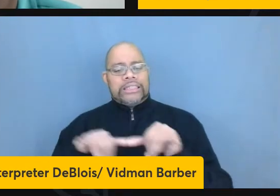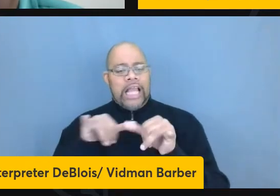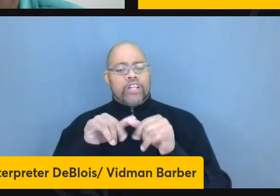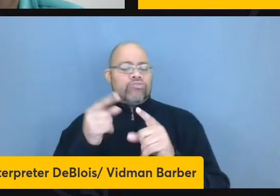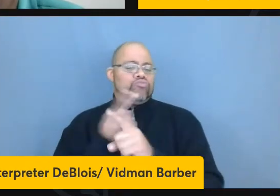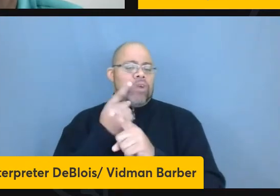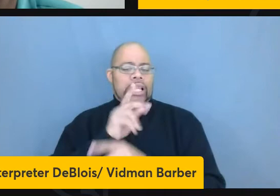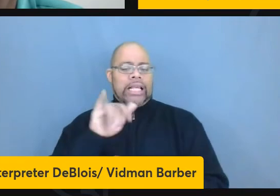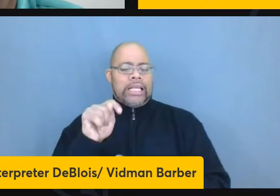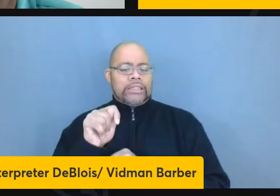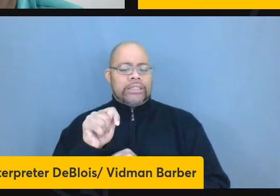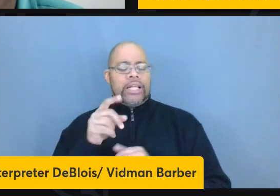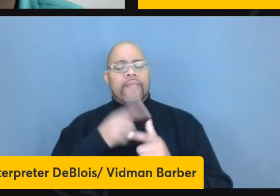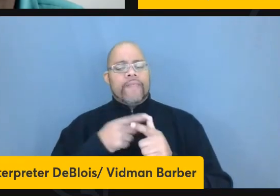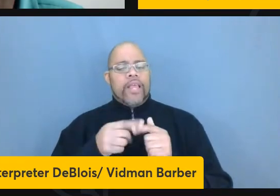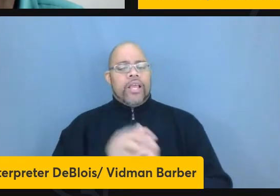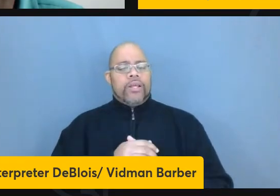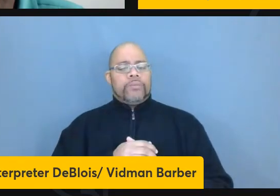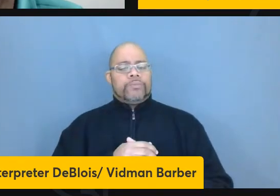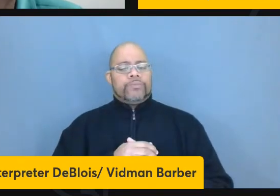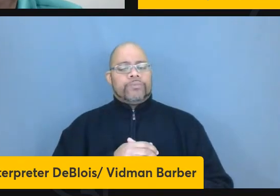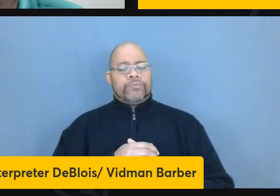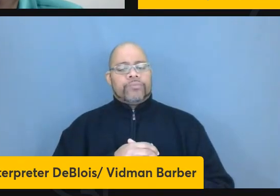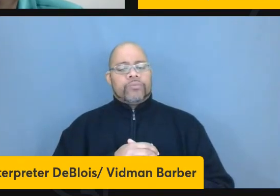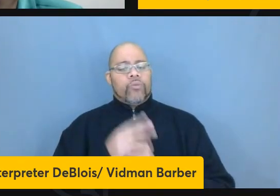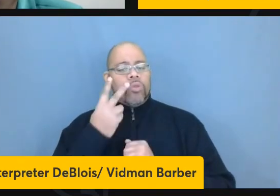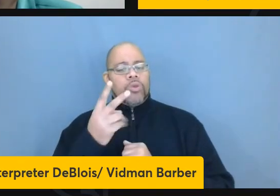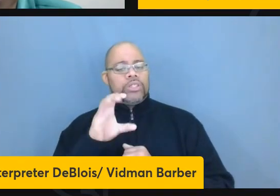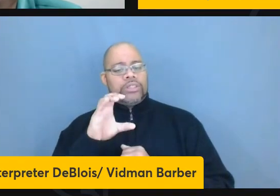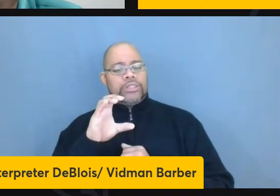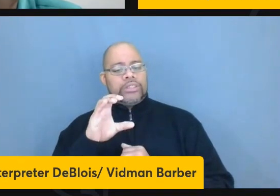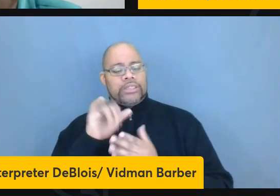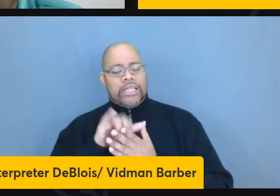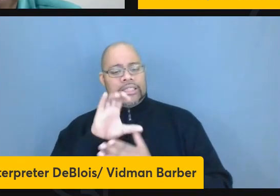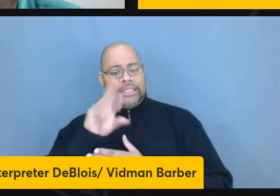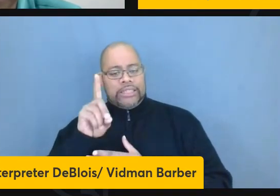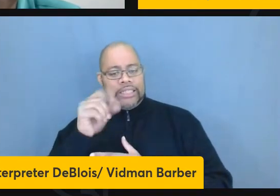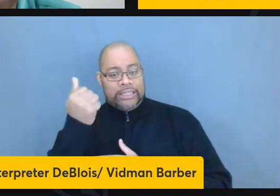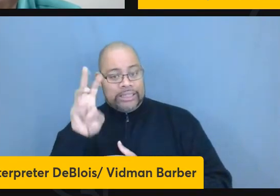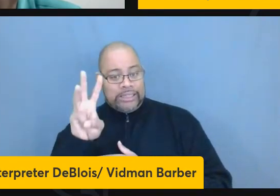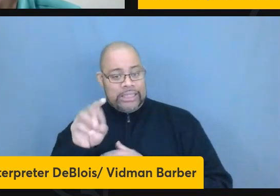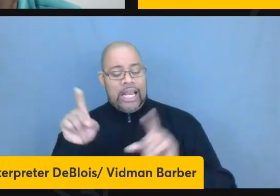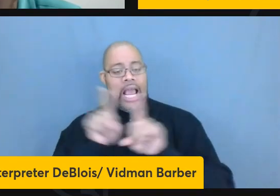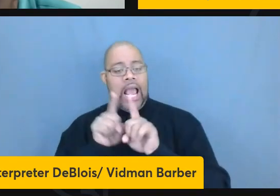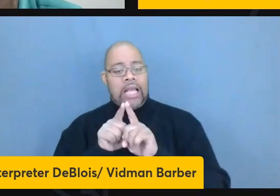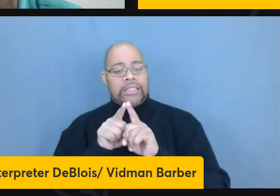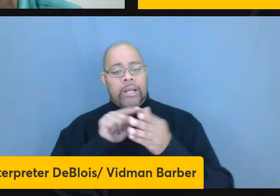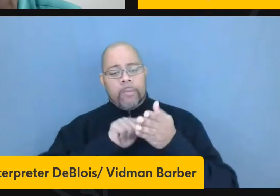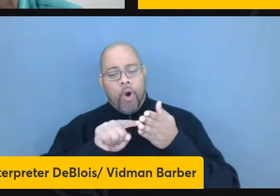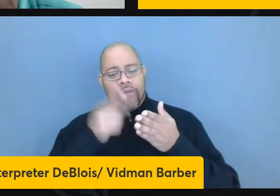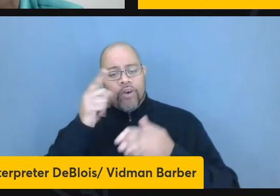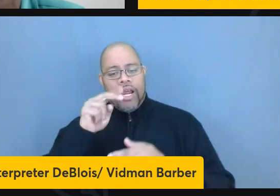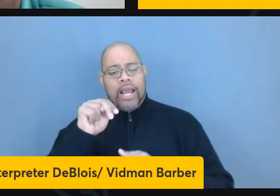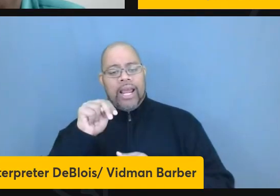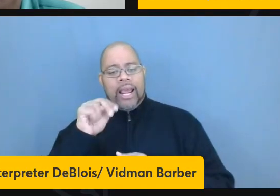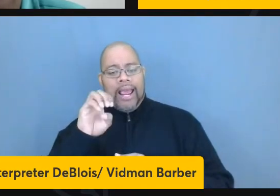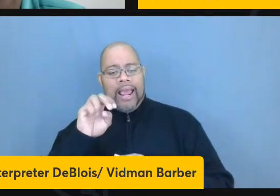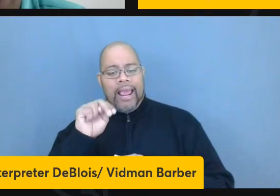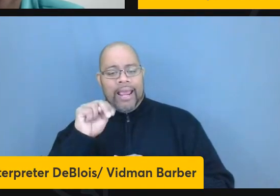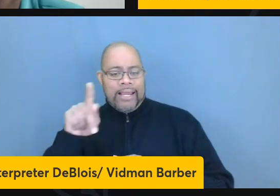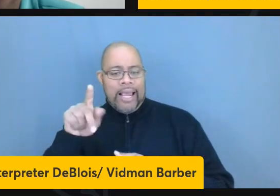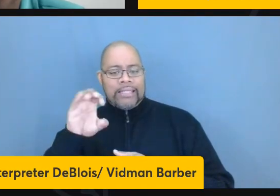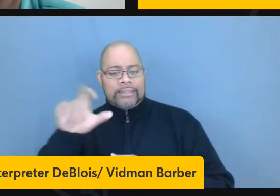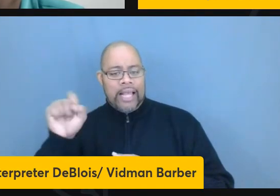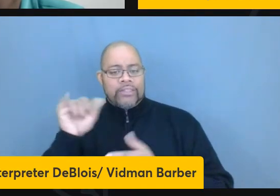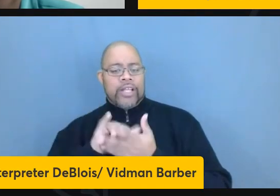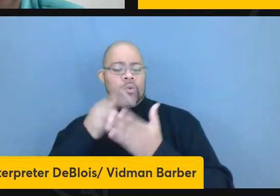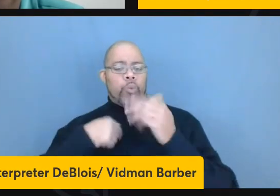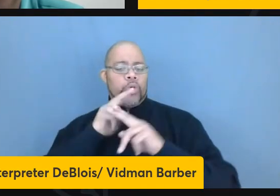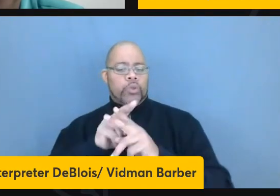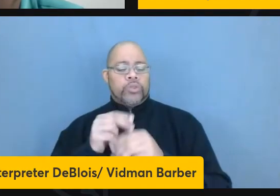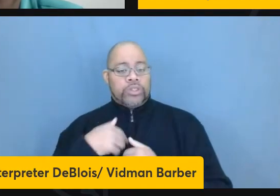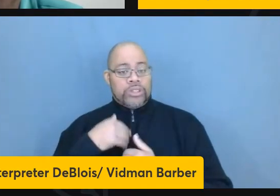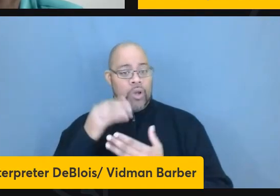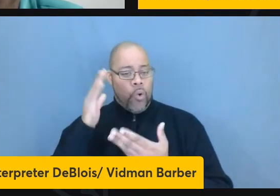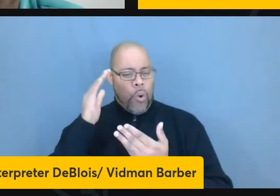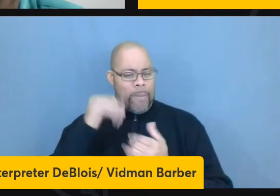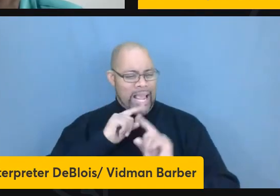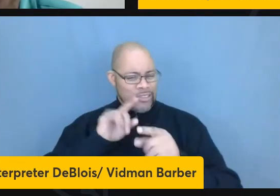And then we we look at CD 16 as the marker for NK cells. And that's what we use to help kind of answer your question, we